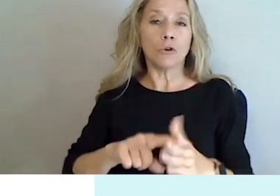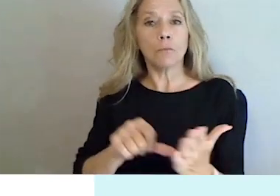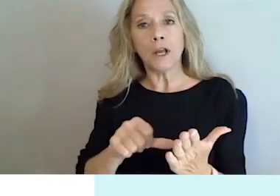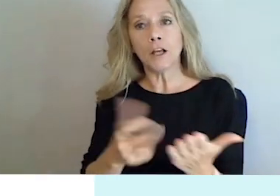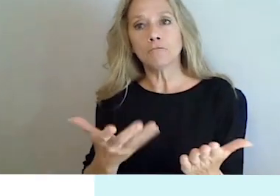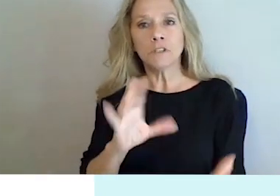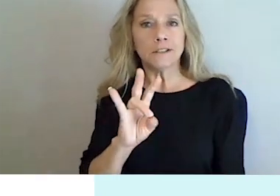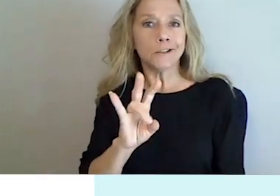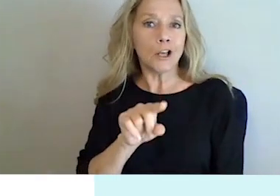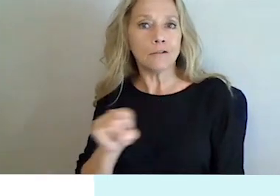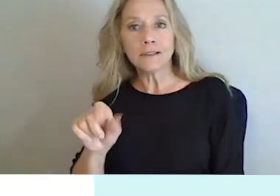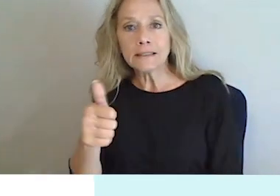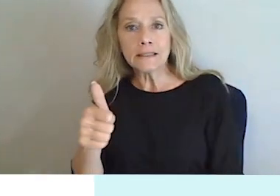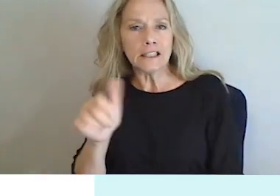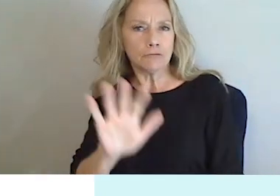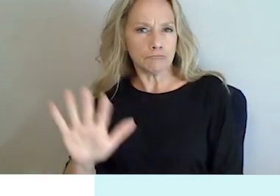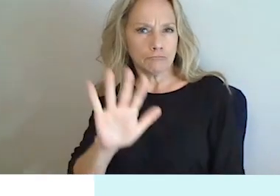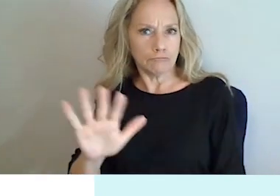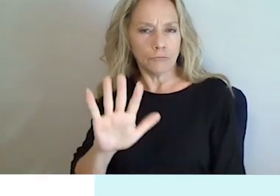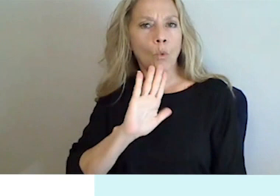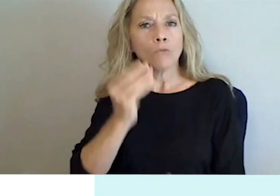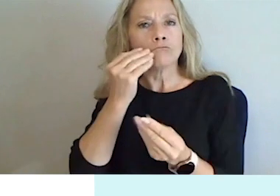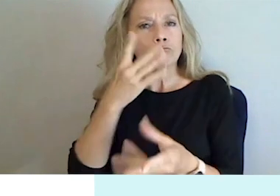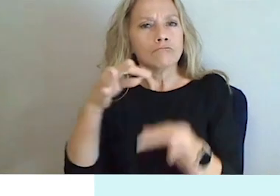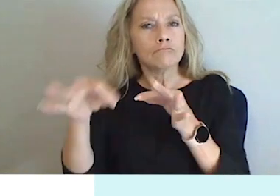through ten in your packet, will give you instructions on filling out the renewal